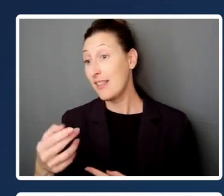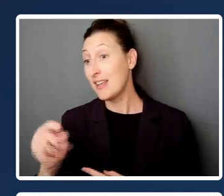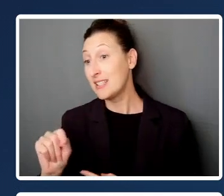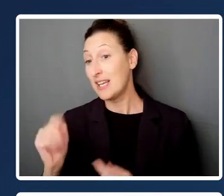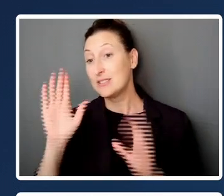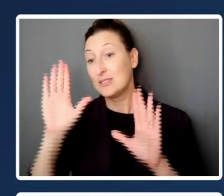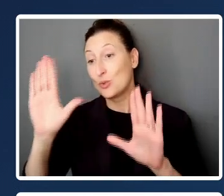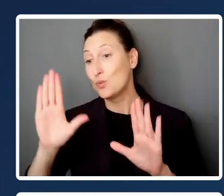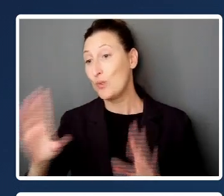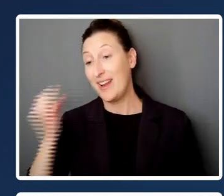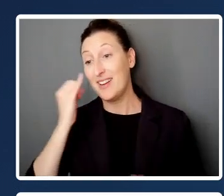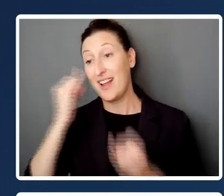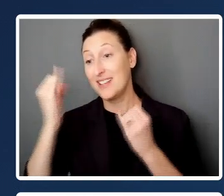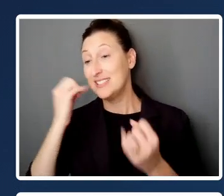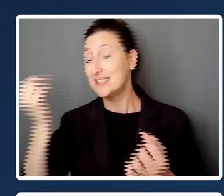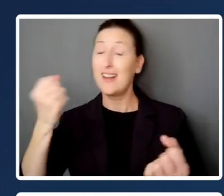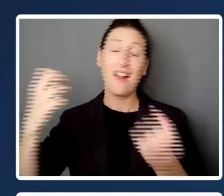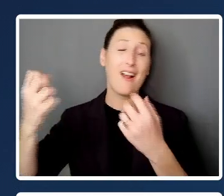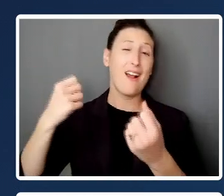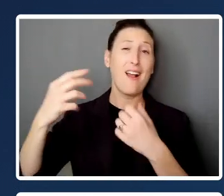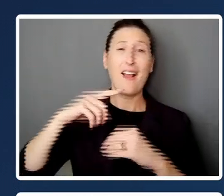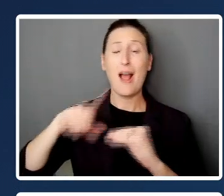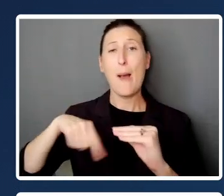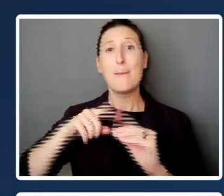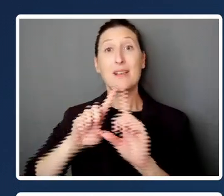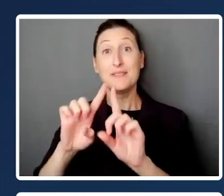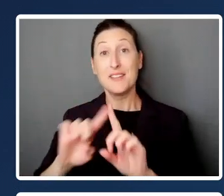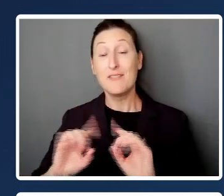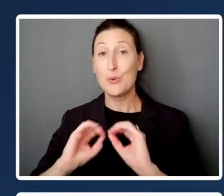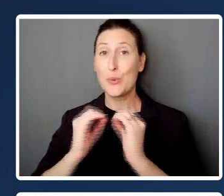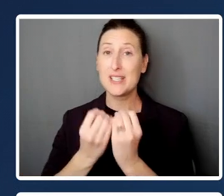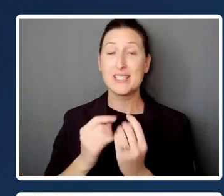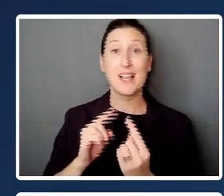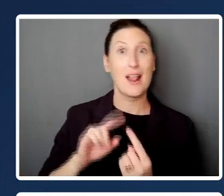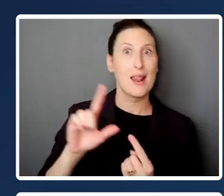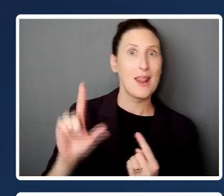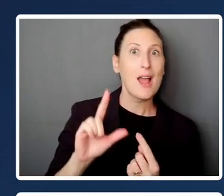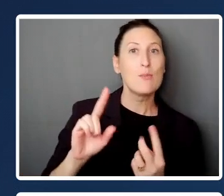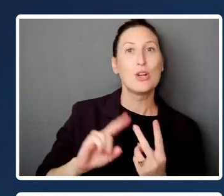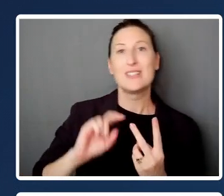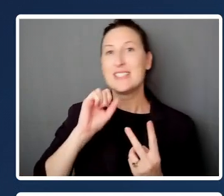about different organizations to partner with. We're seeing libraries, senior centers, schools,